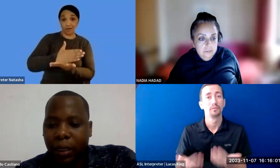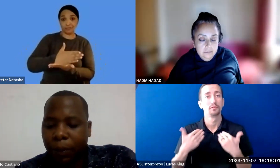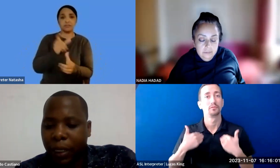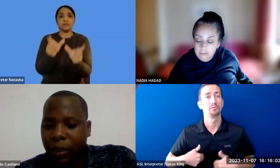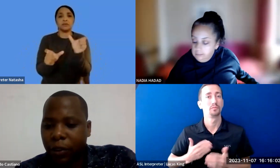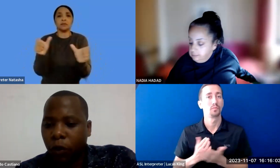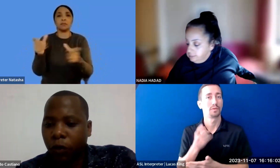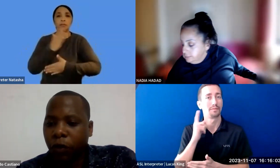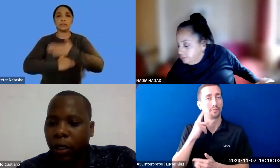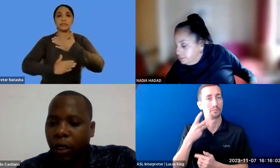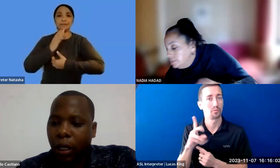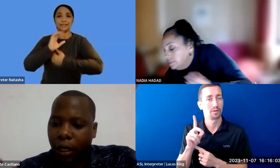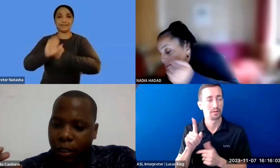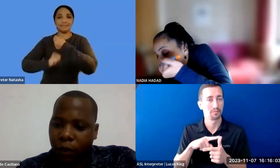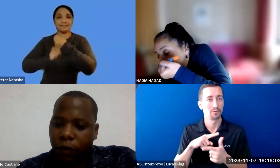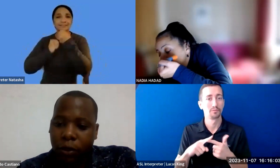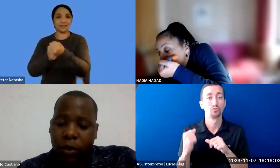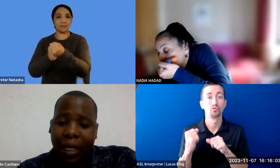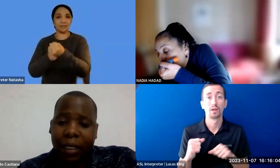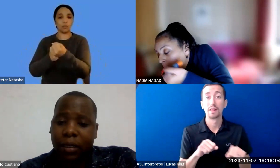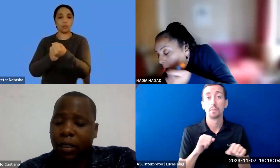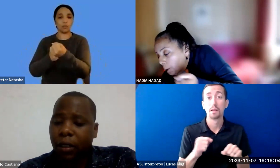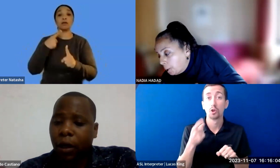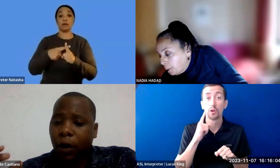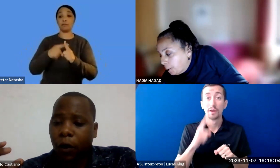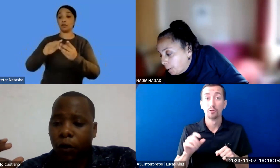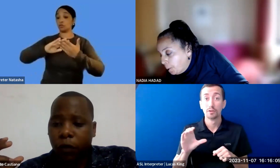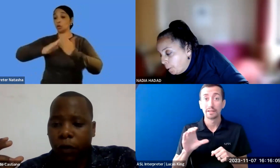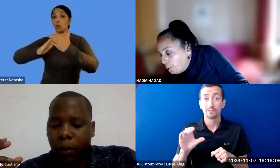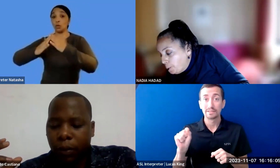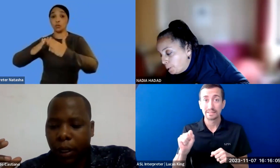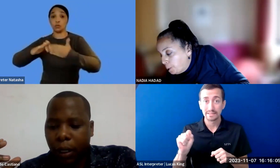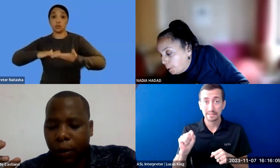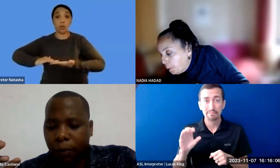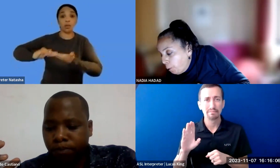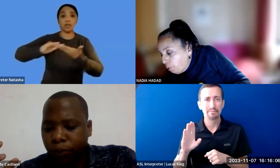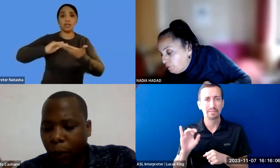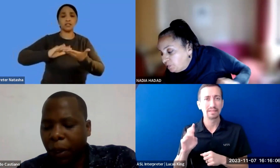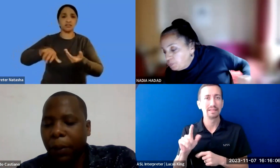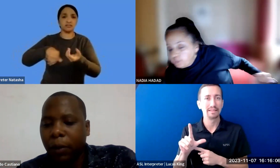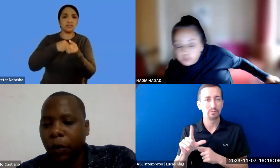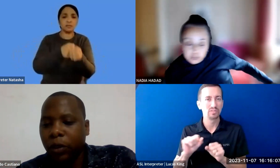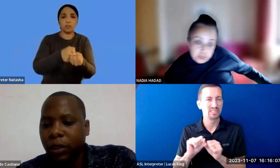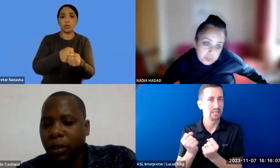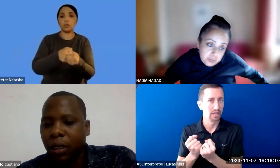strengthening the capacity of civil society, of public bodies,